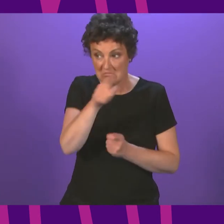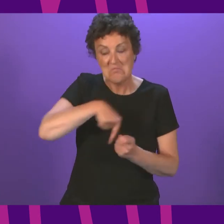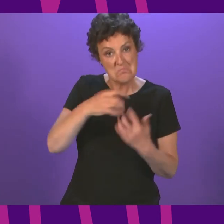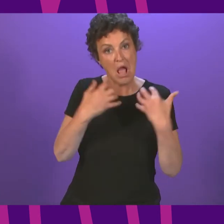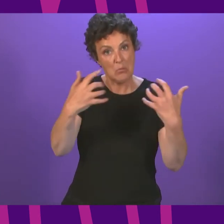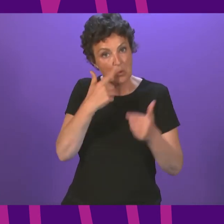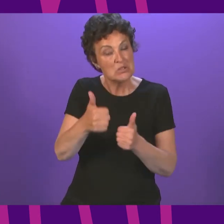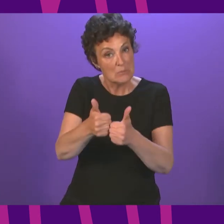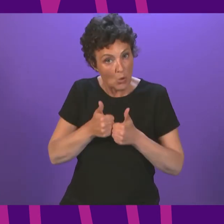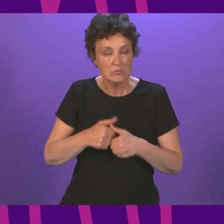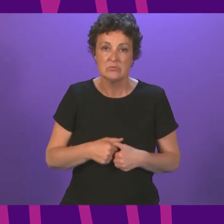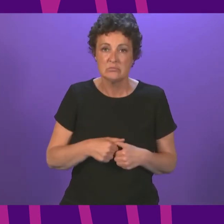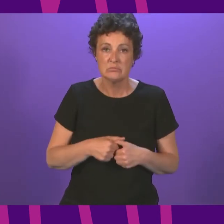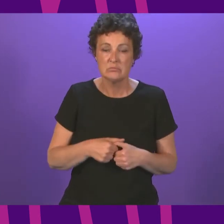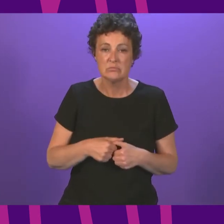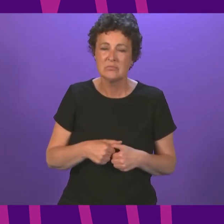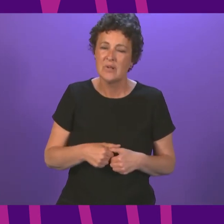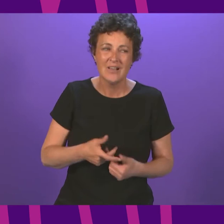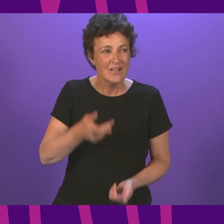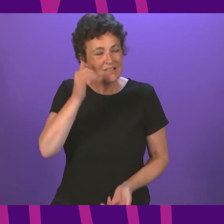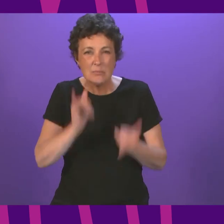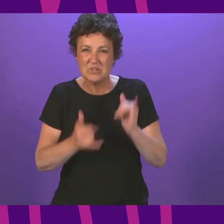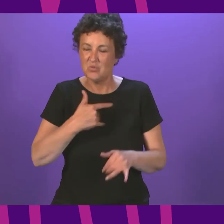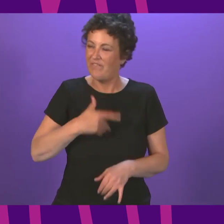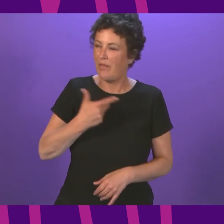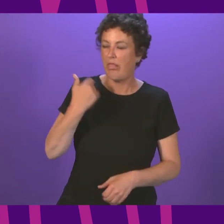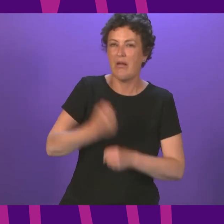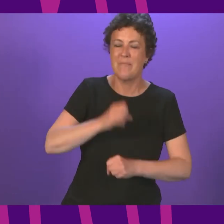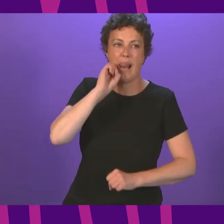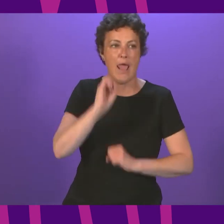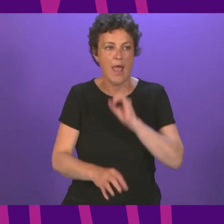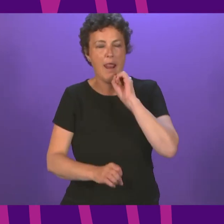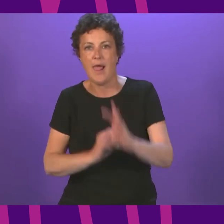We all too often hear empty words from the Government on the advancement of public transport